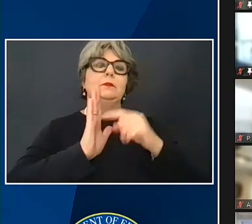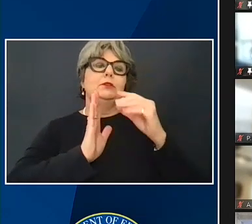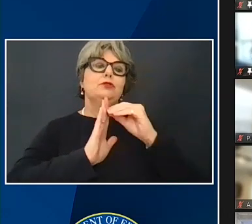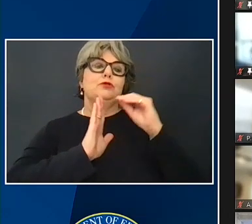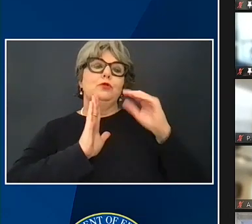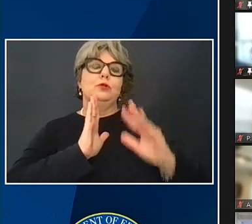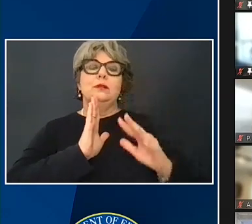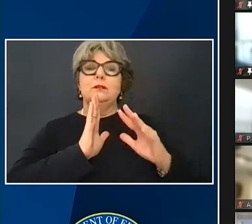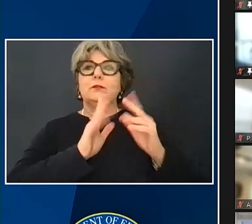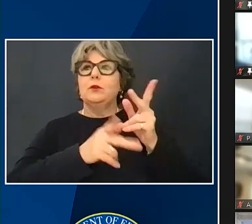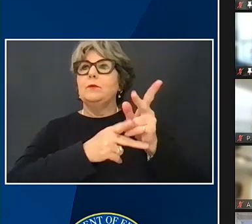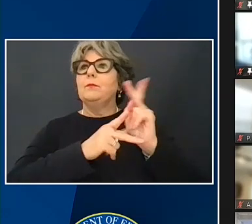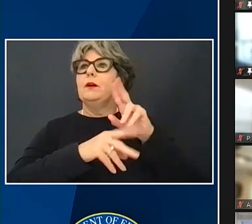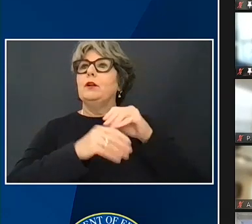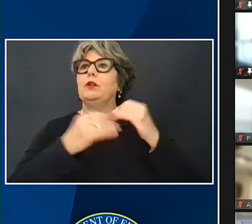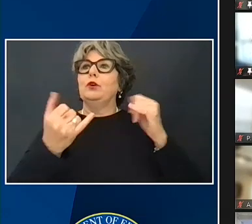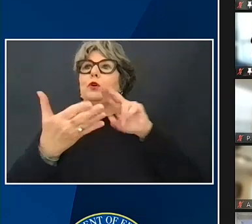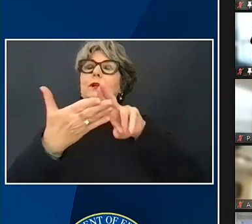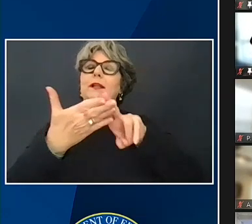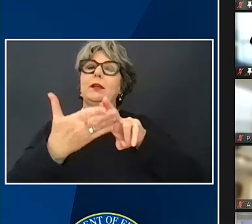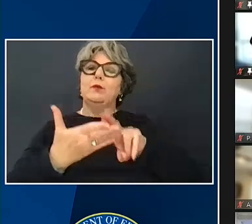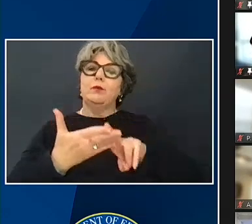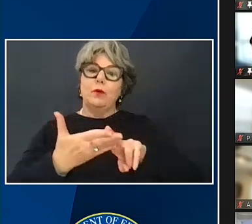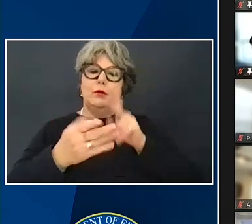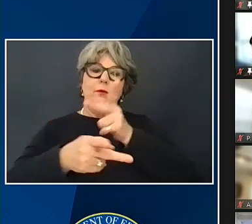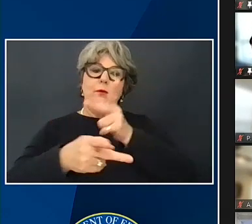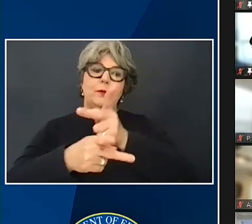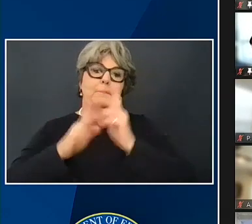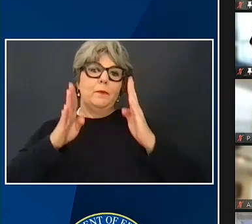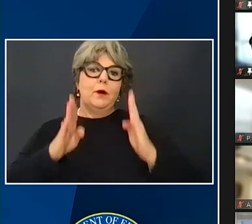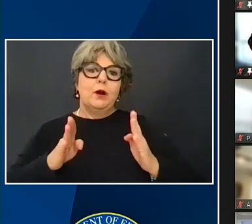including currently enrolled borrowers or groups representing them, we are joined by